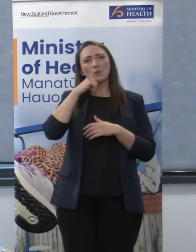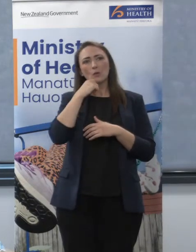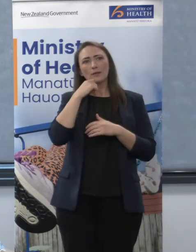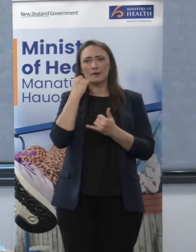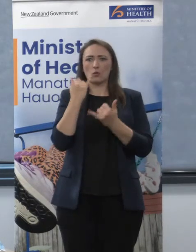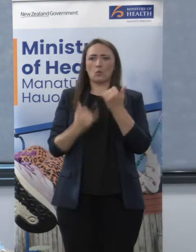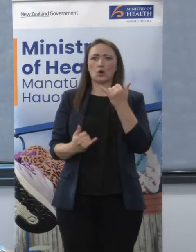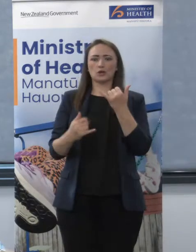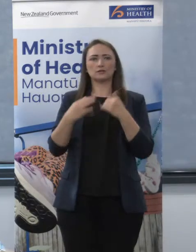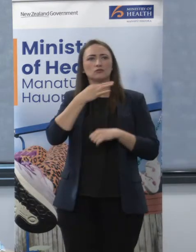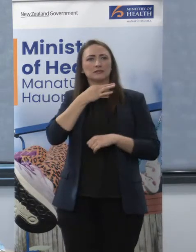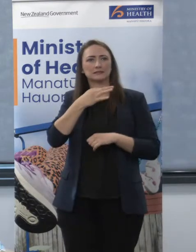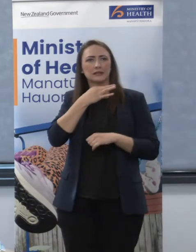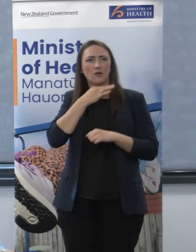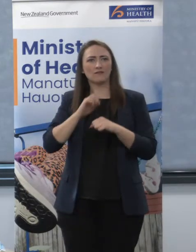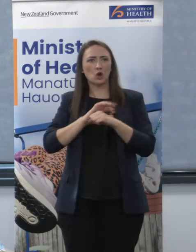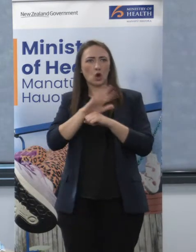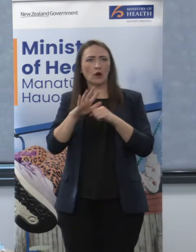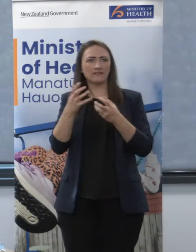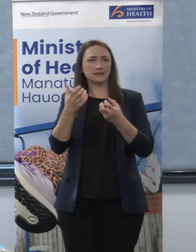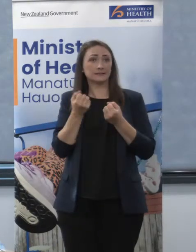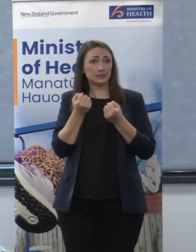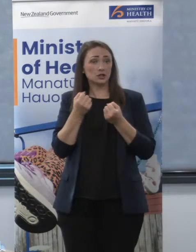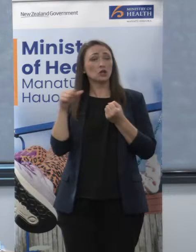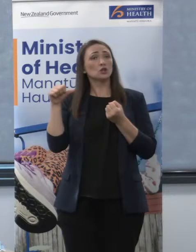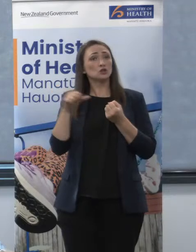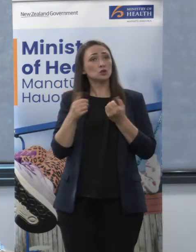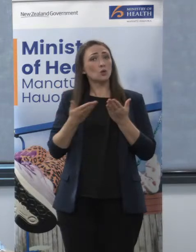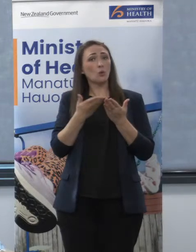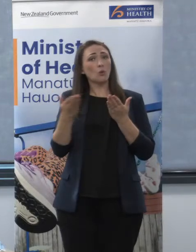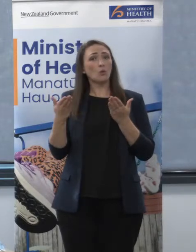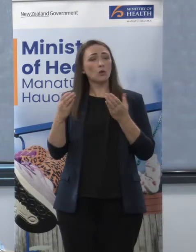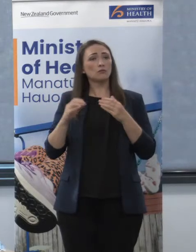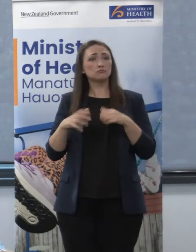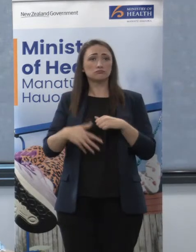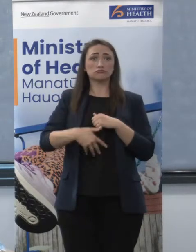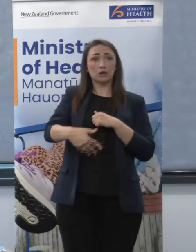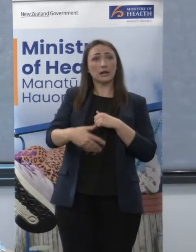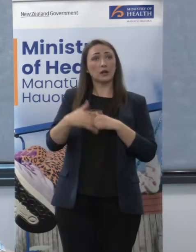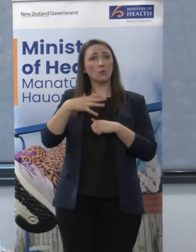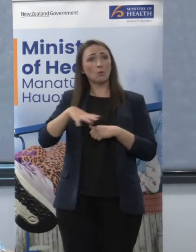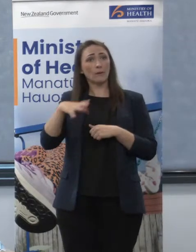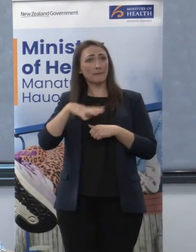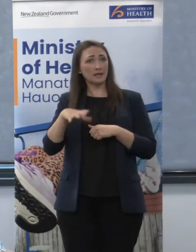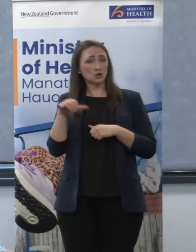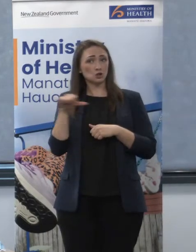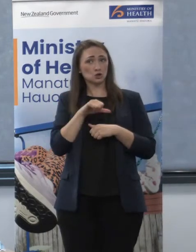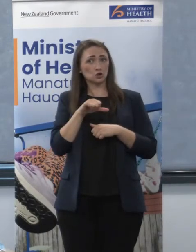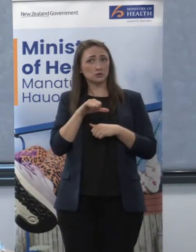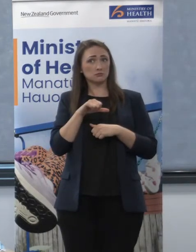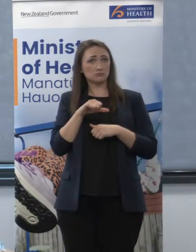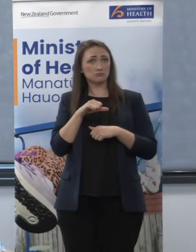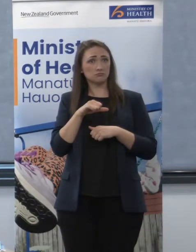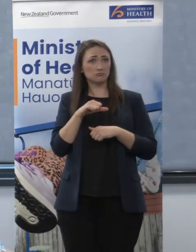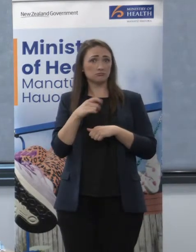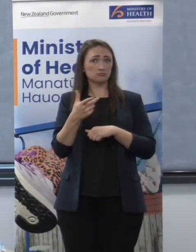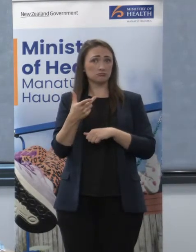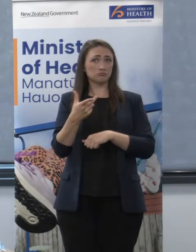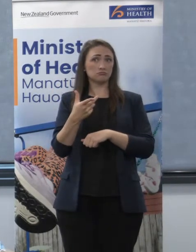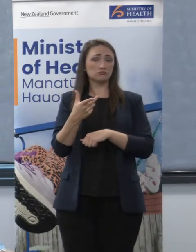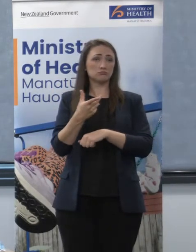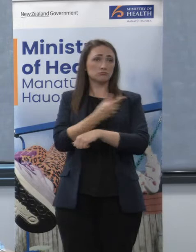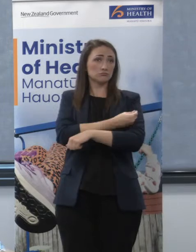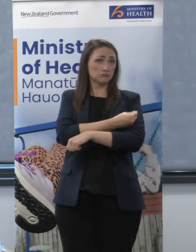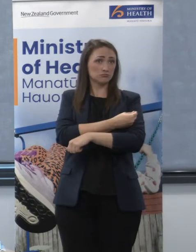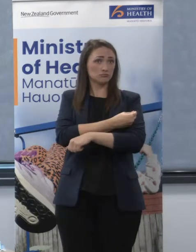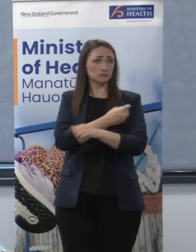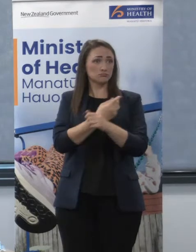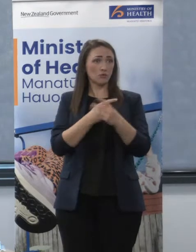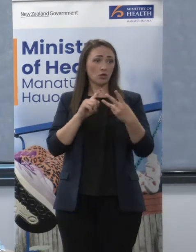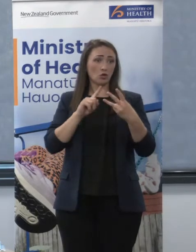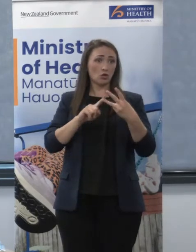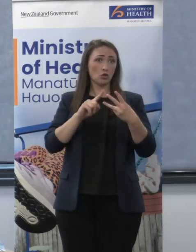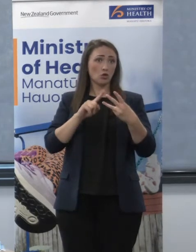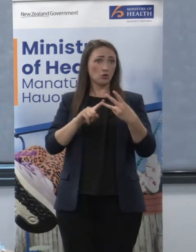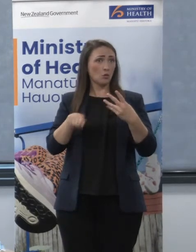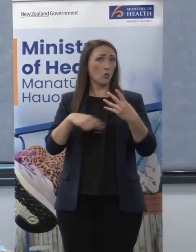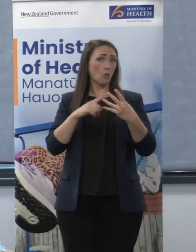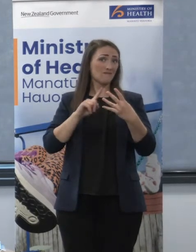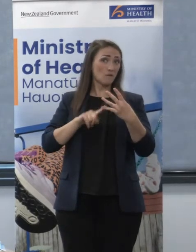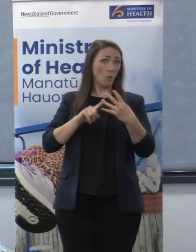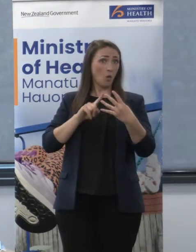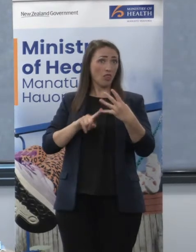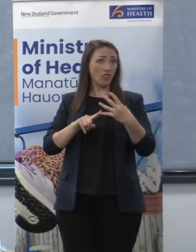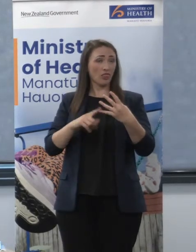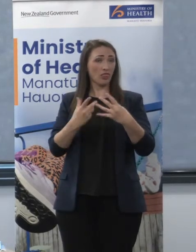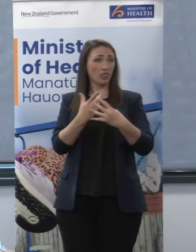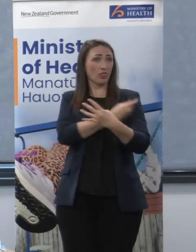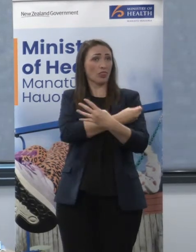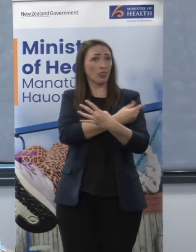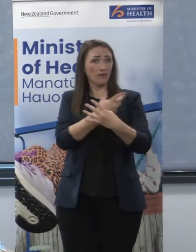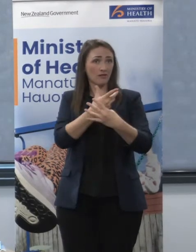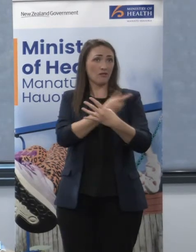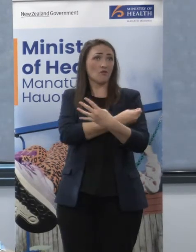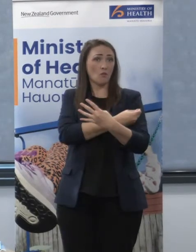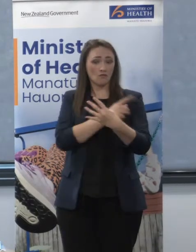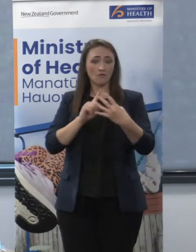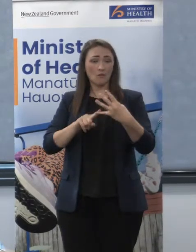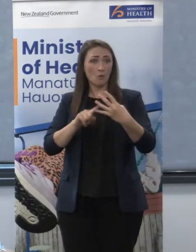there is an increased risk of